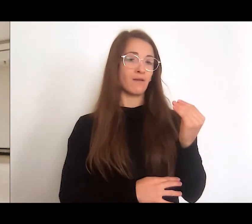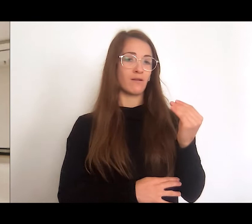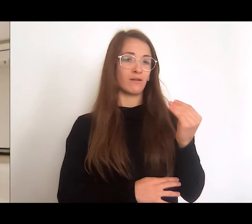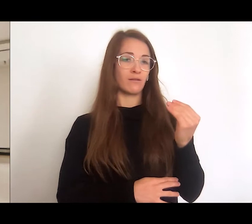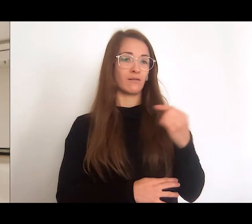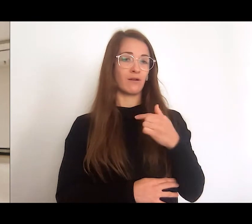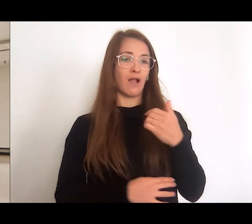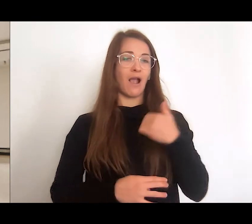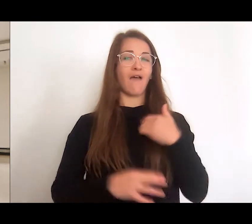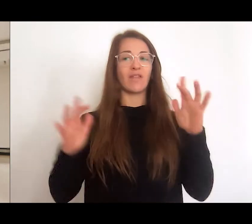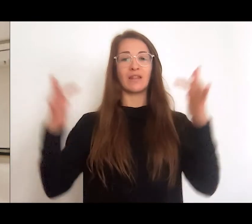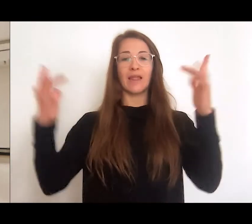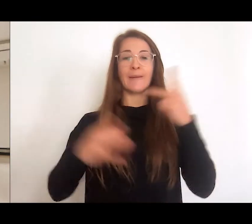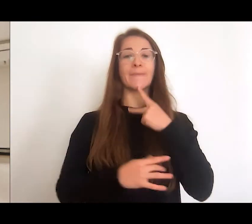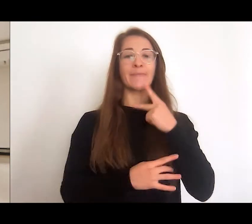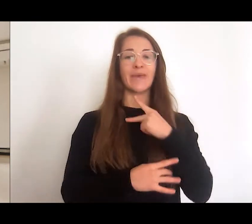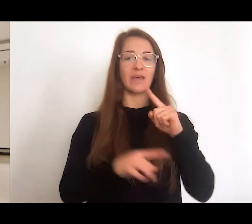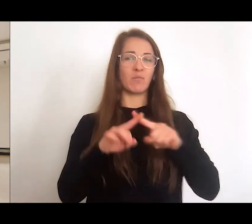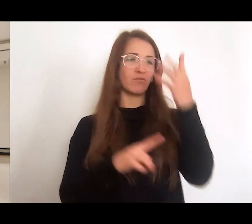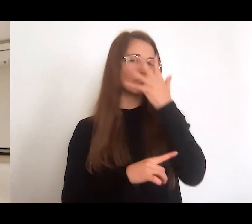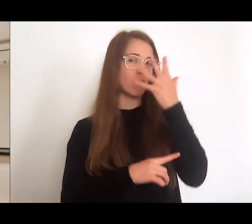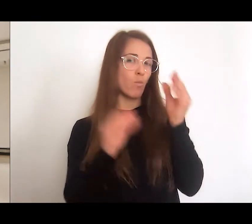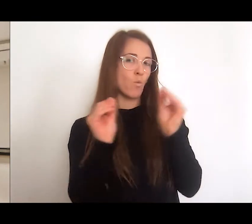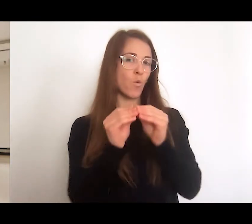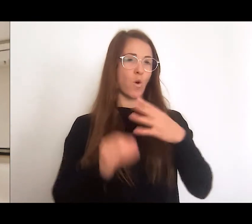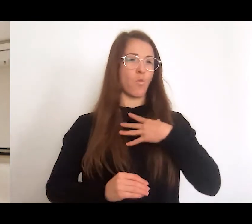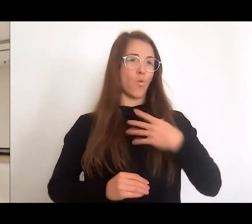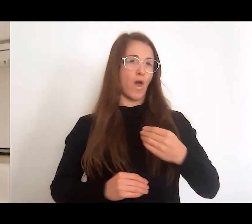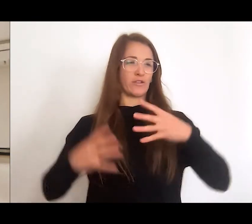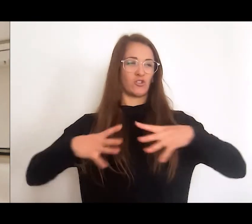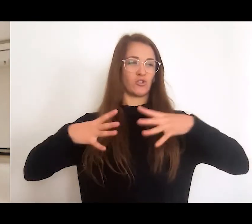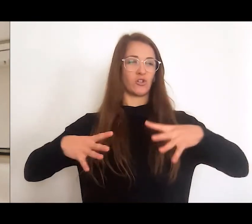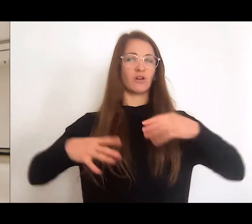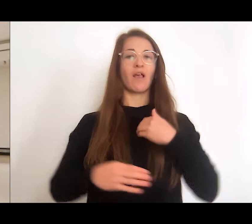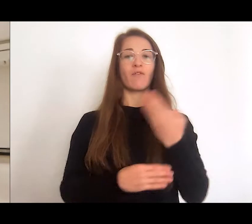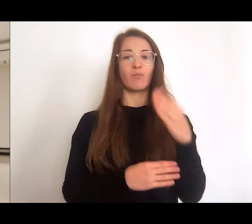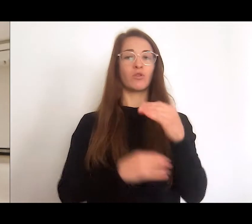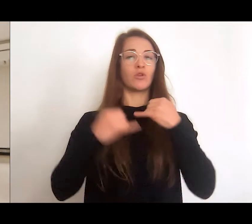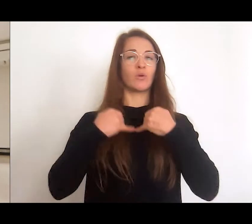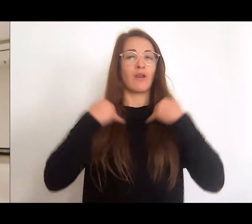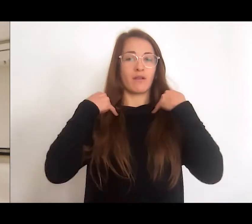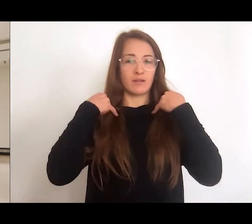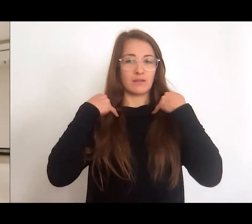WOMAN WITH LONG BROWN HAIR AND WEARING A LIGHT PINK SHIRT TOOT